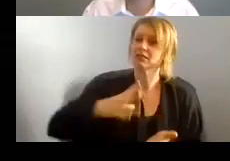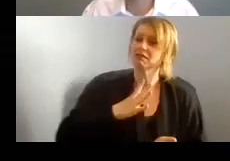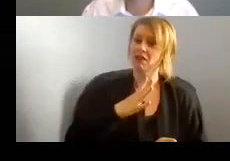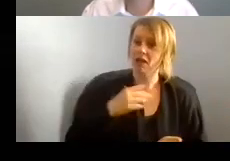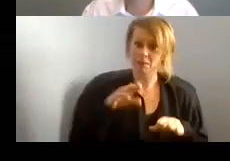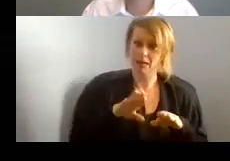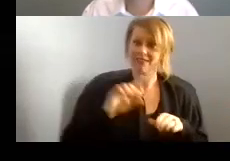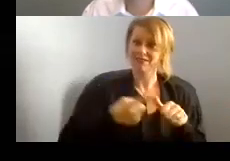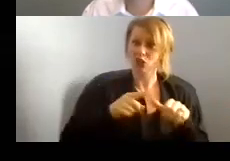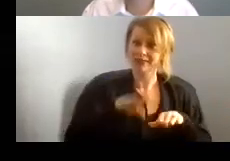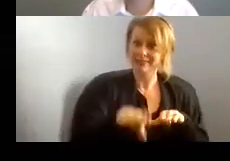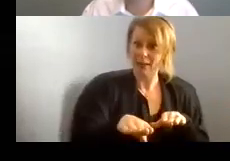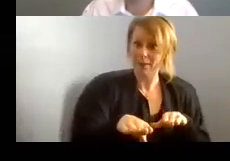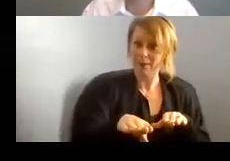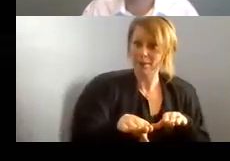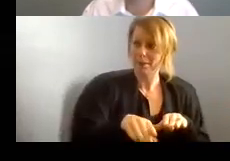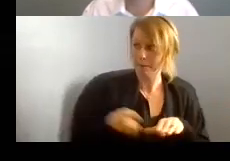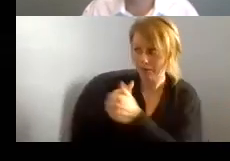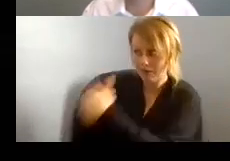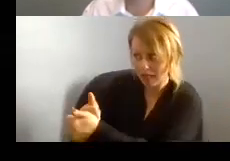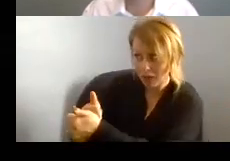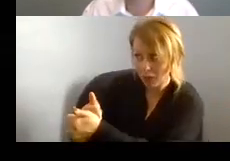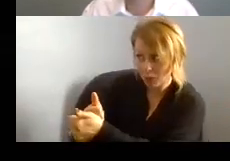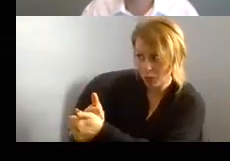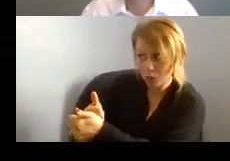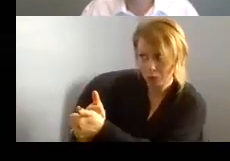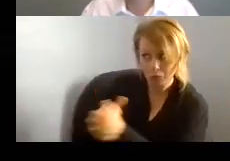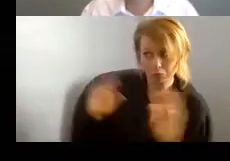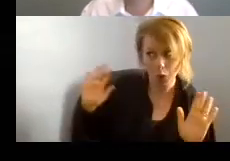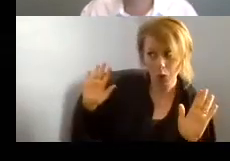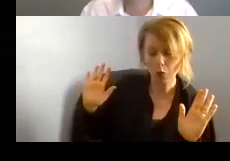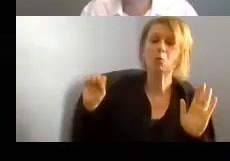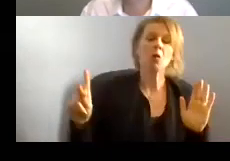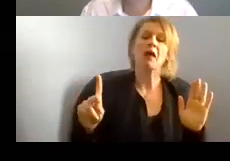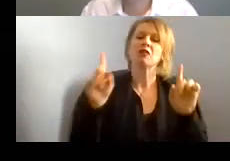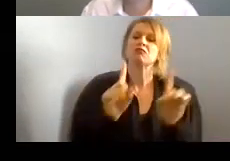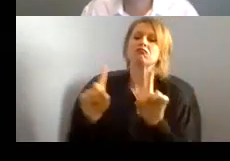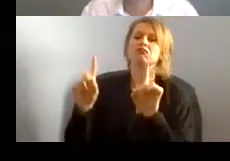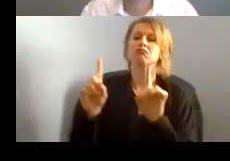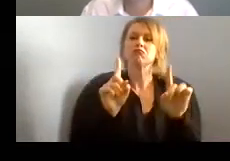Otherwise, we just stop and listen to the music together. And I think that’s what a lot of educators are going to be